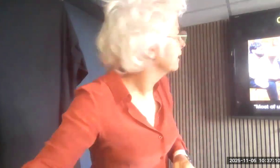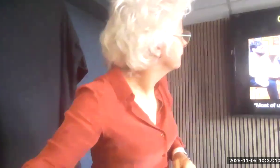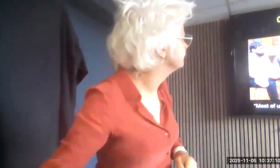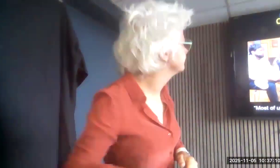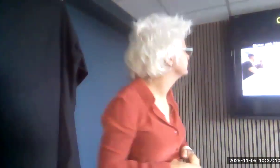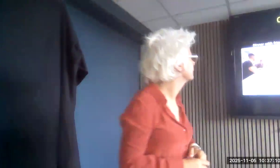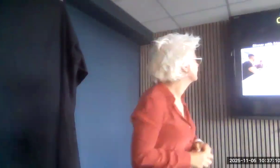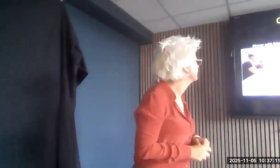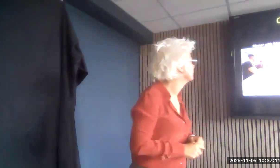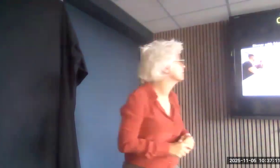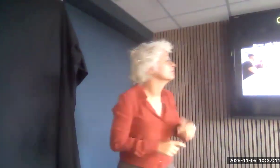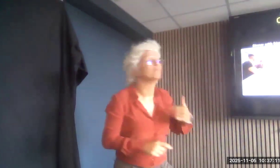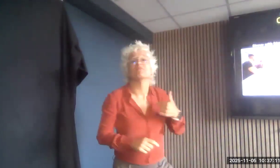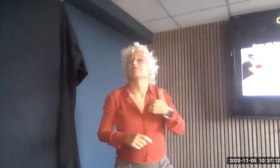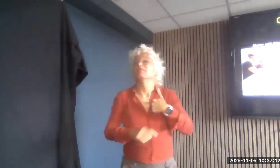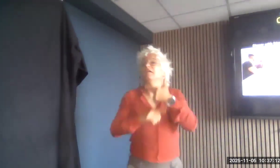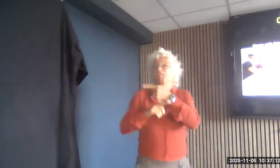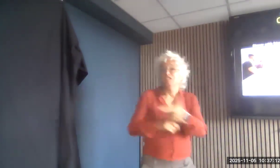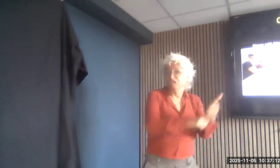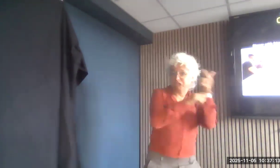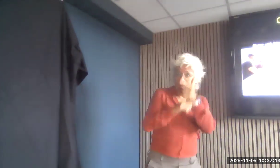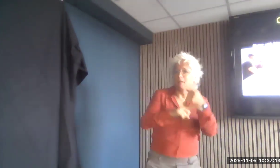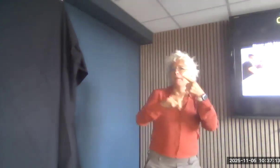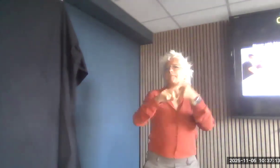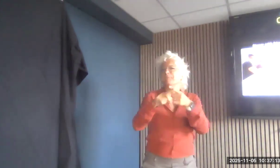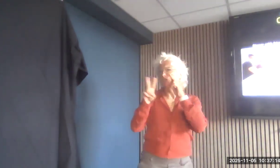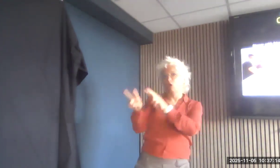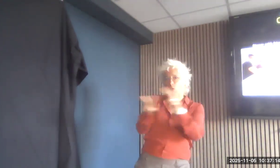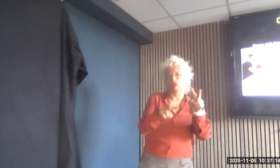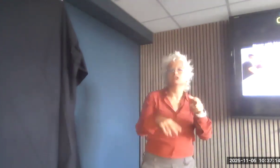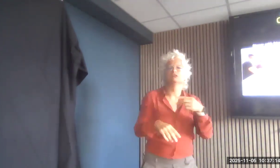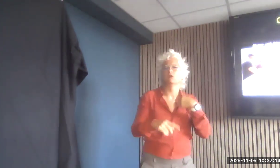And I wanted to look to this further to try and better understand these linguistic practices.